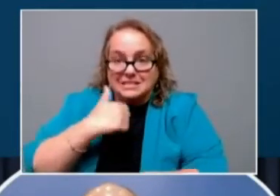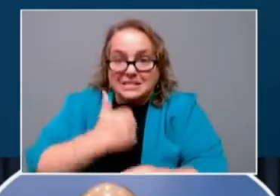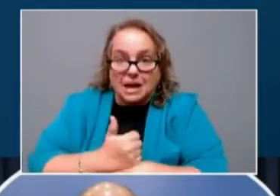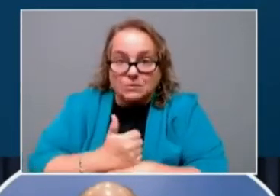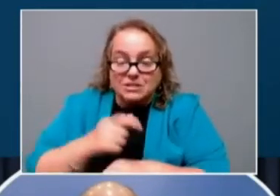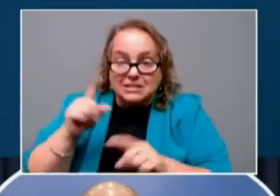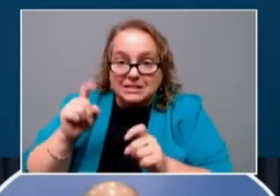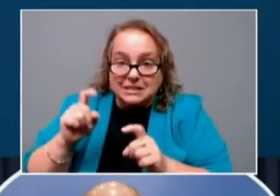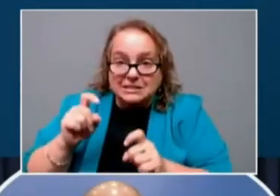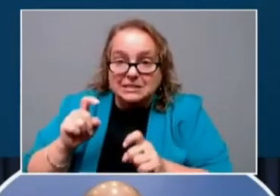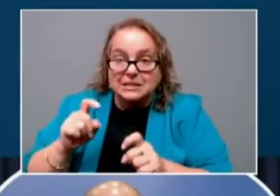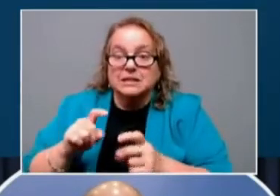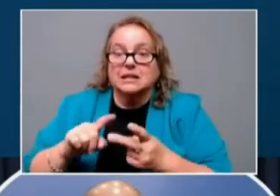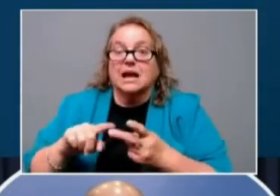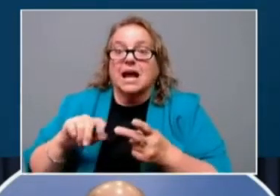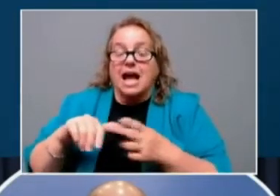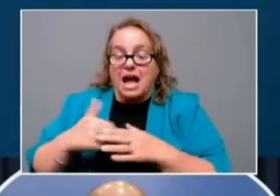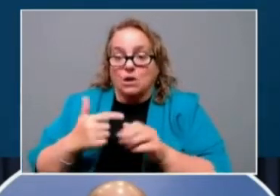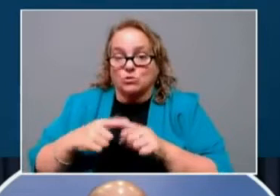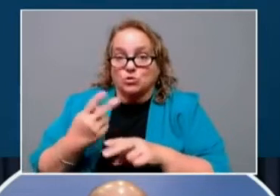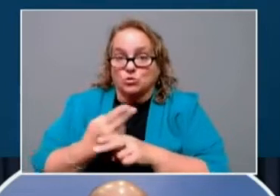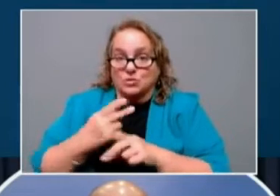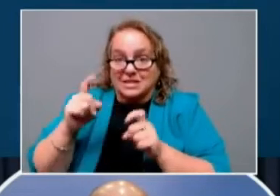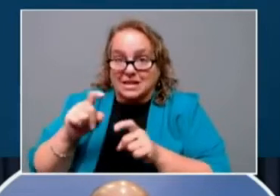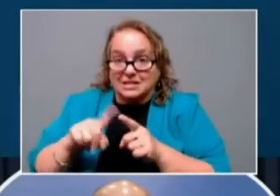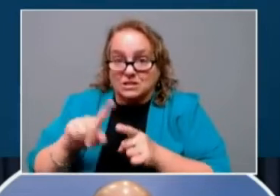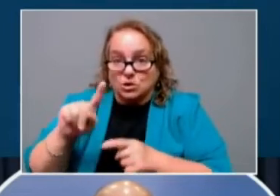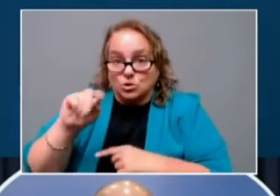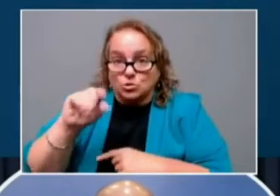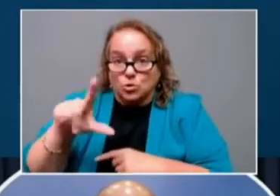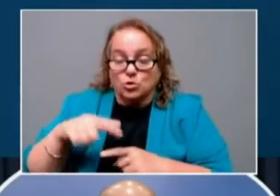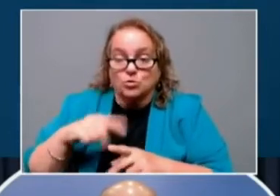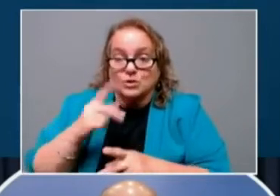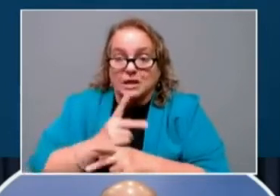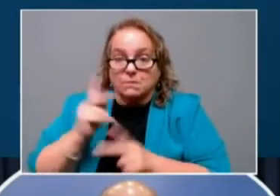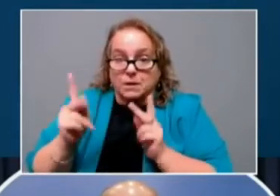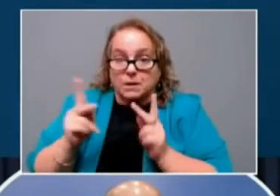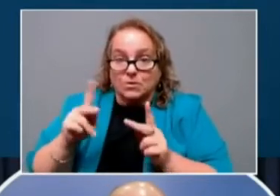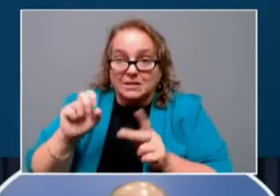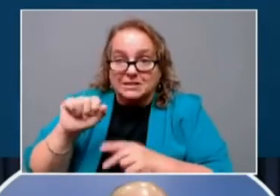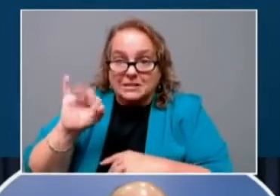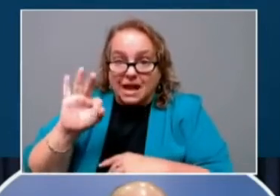testing as a tool to help keep people safe from covid uh, to keep sick people